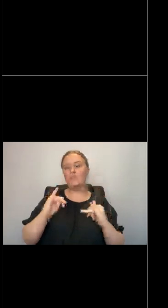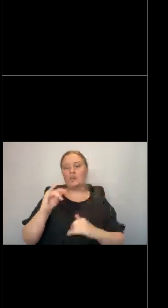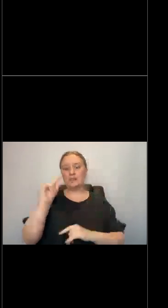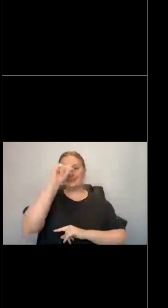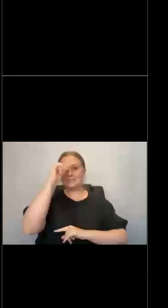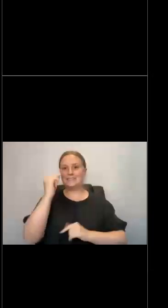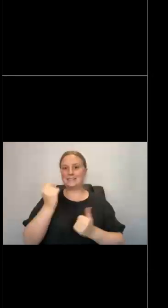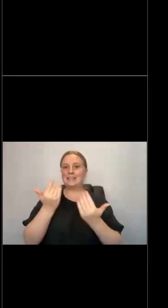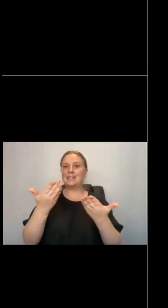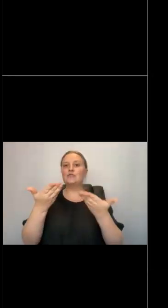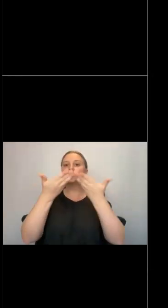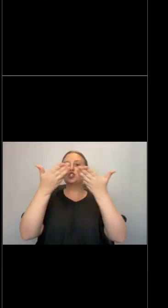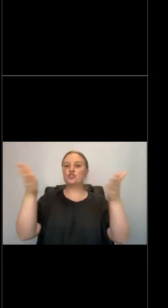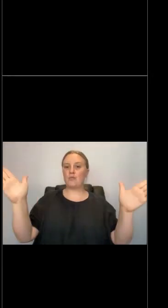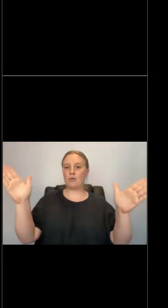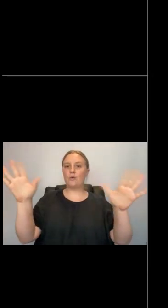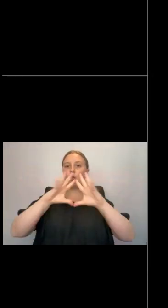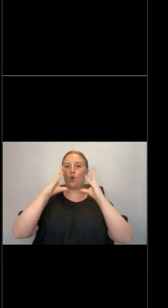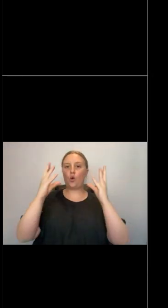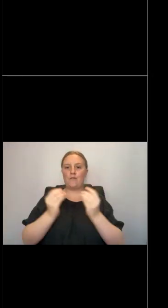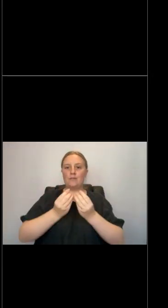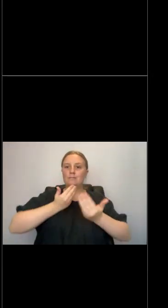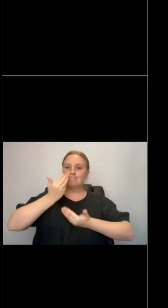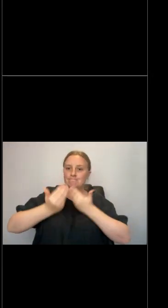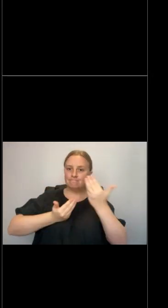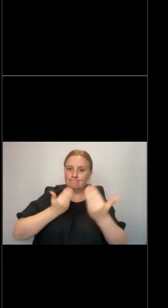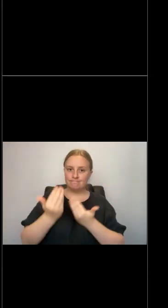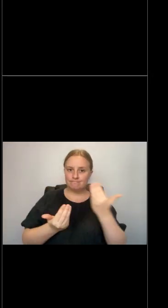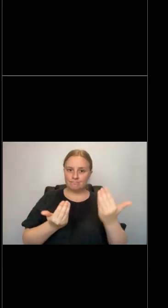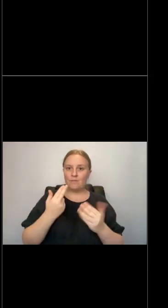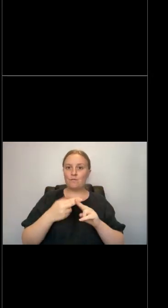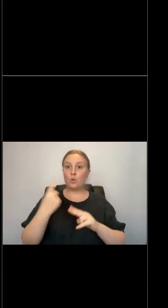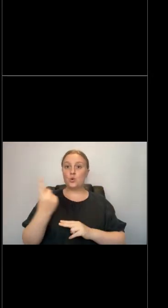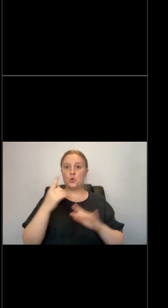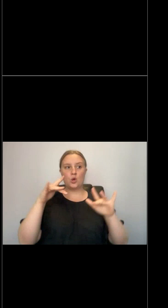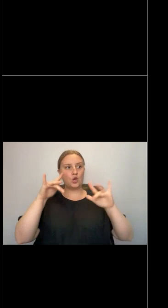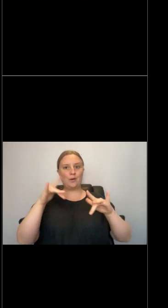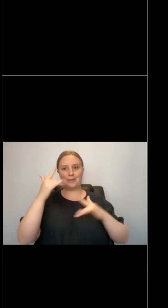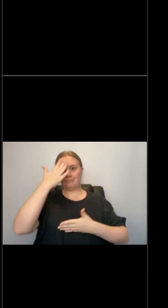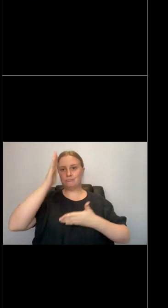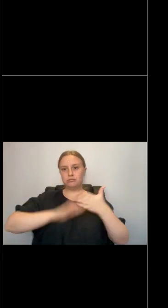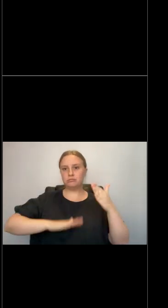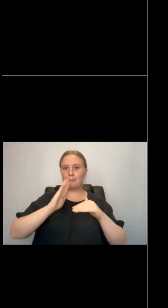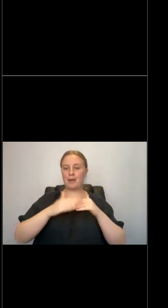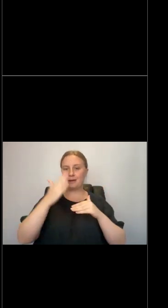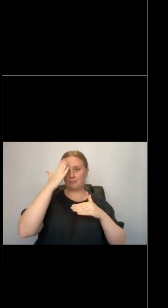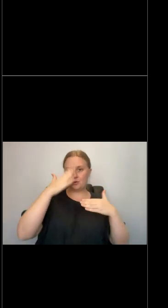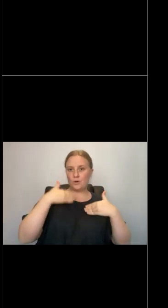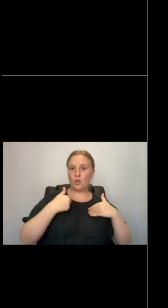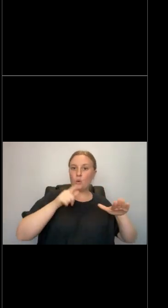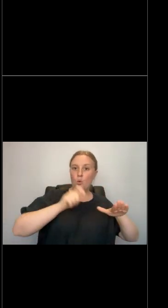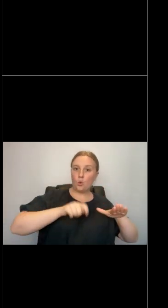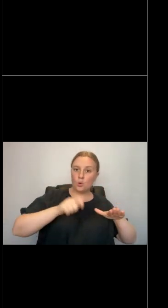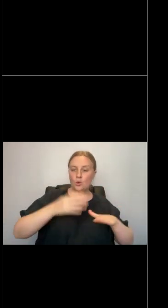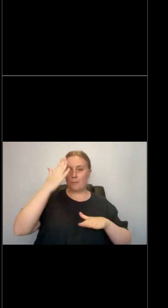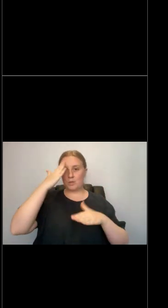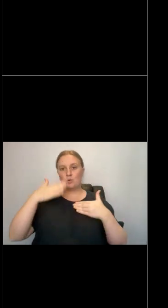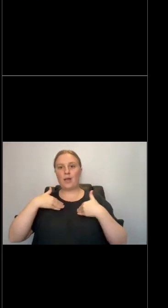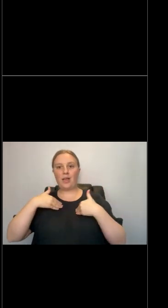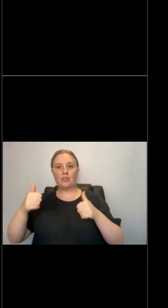with the Mental Health Court or Mental Health Review Tribunal. But again, this is a very helpful flow chart, particularly for those of you who are lawyers.